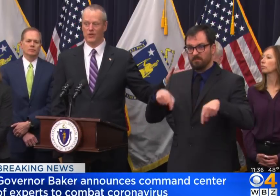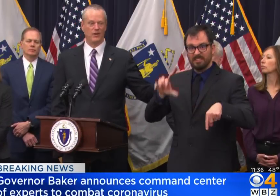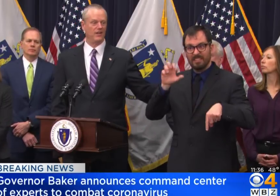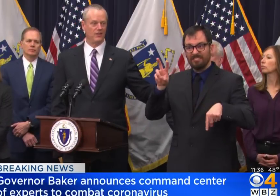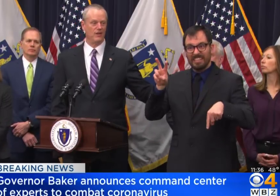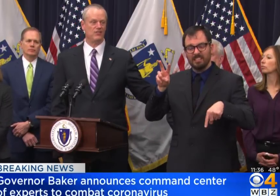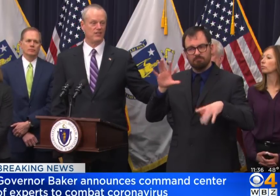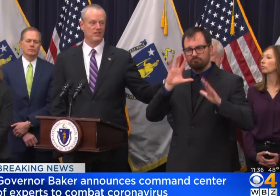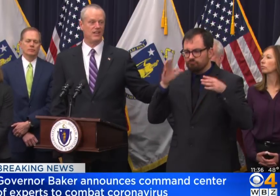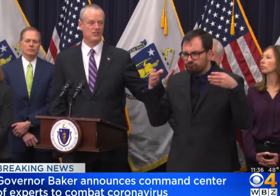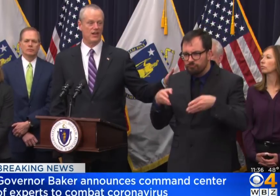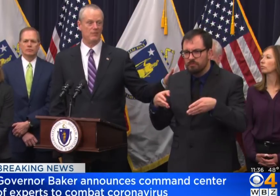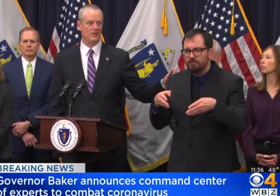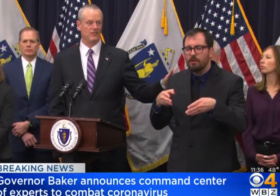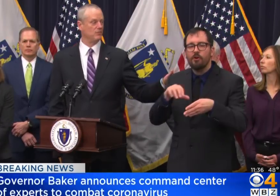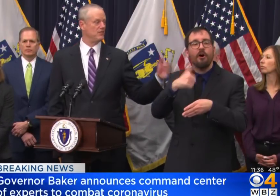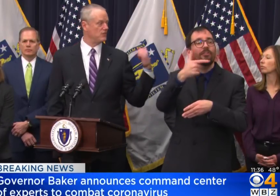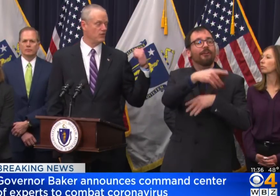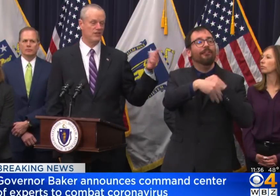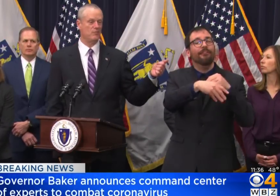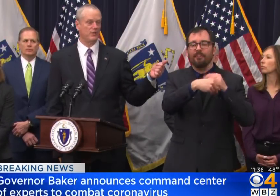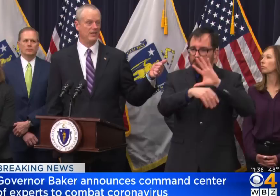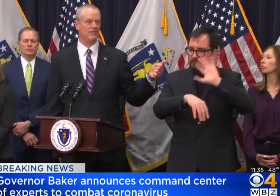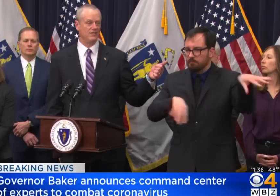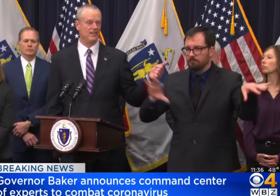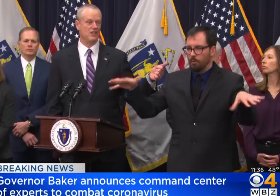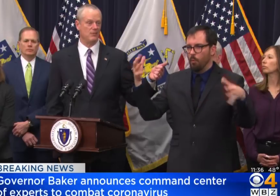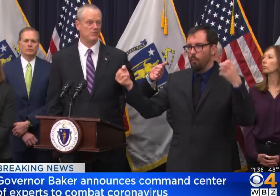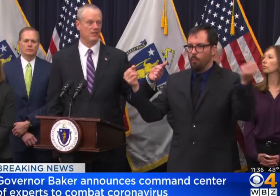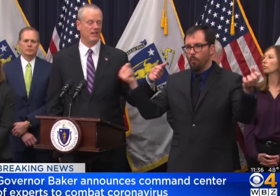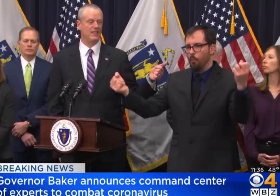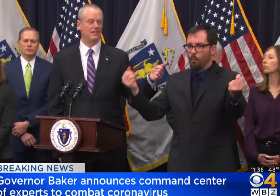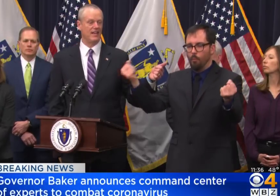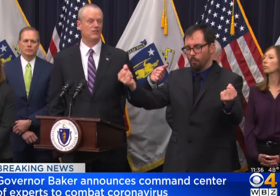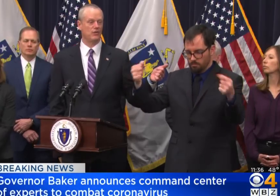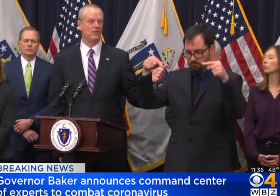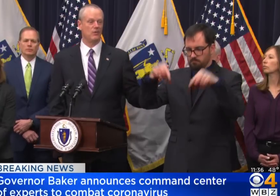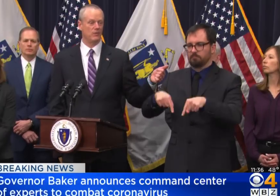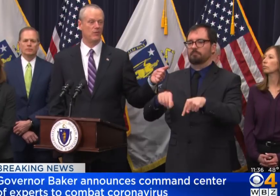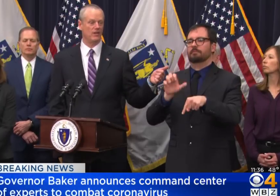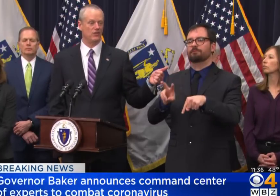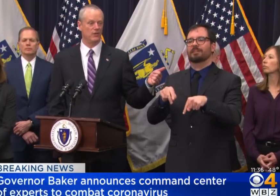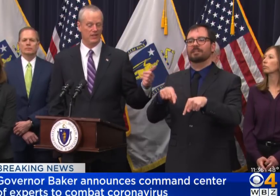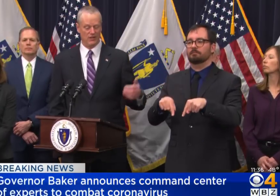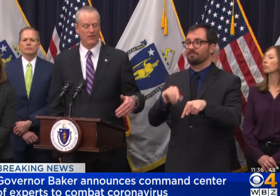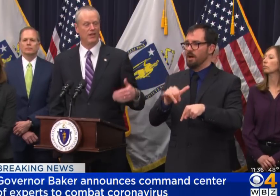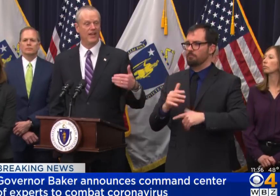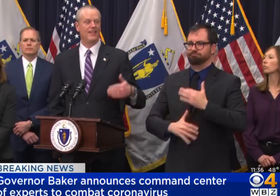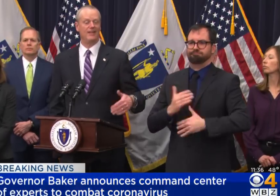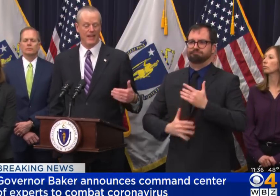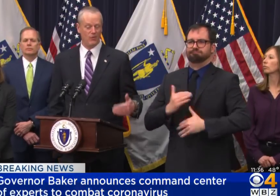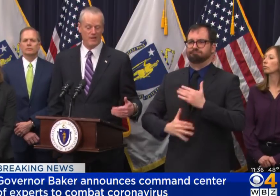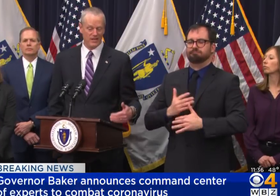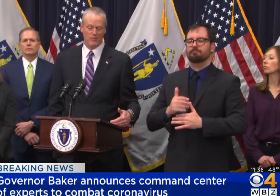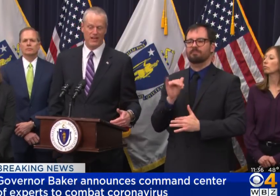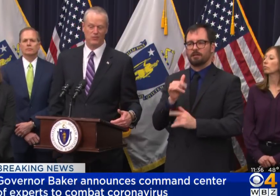BECAUSE THESE GUYS AND GALS WILL BE FULL TIME ON THIS ISSUE, THEY'RE NOT GOING TO BE DISTRACTED BY WHATEVER ELSE IS GOING ON IN THE REST OF THE DAY JOB. SOME OF THE FOLKS HAVE PRETTY